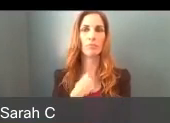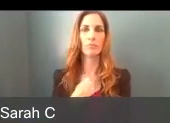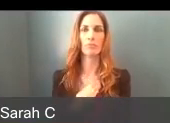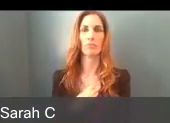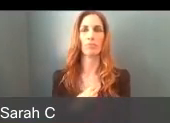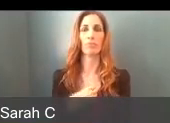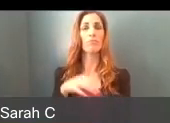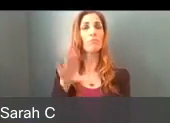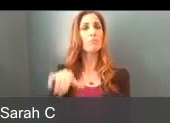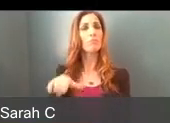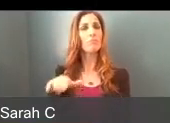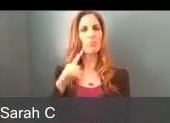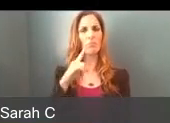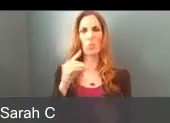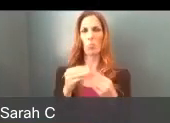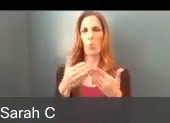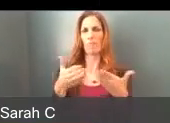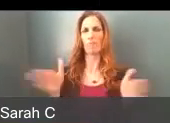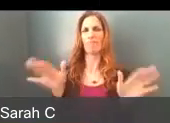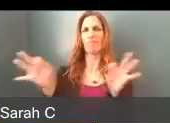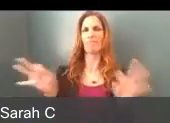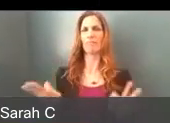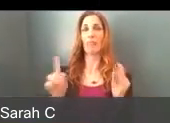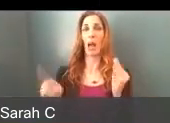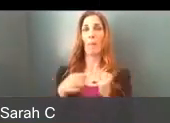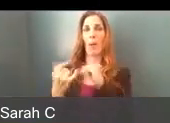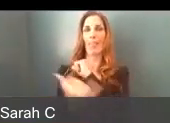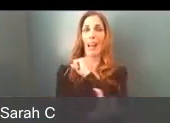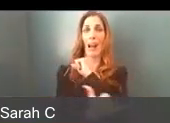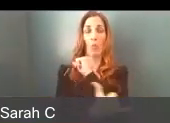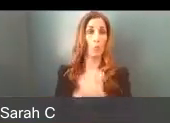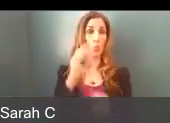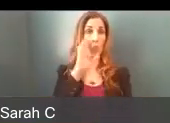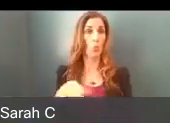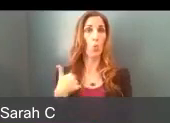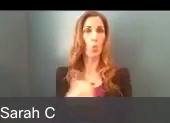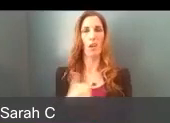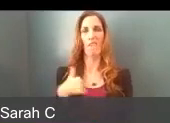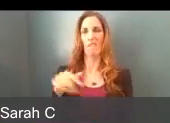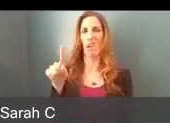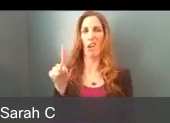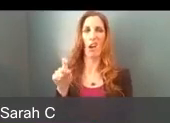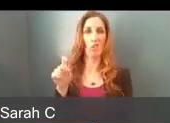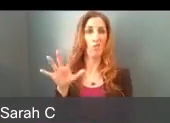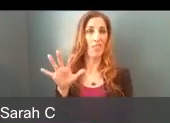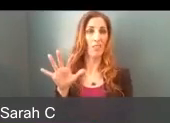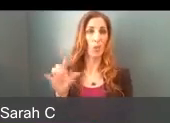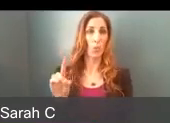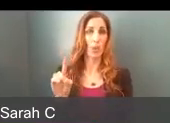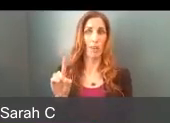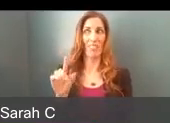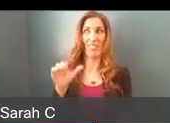So as we've discussed we know that we've got about 151,000 people that are age 65 and older.